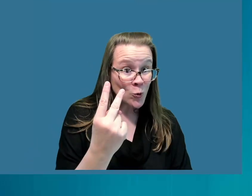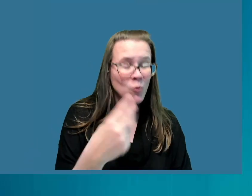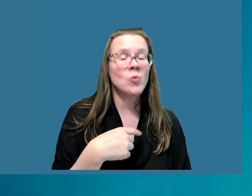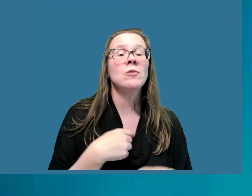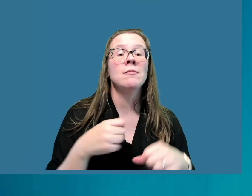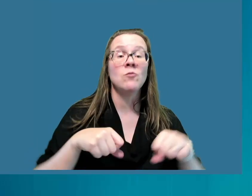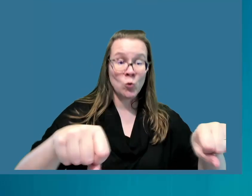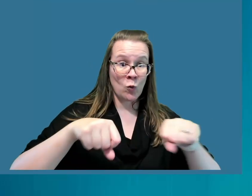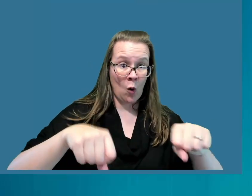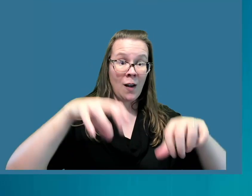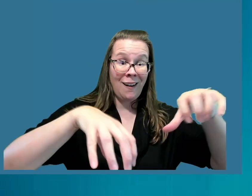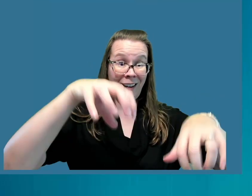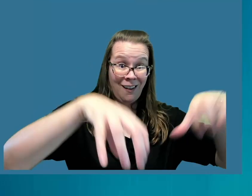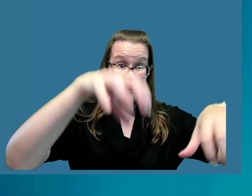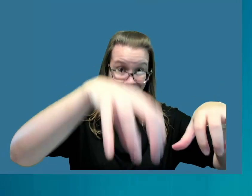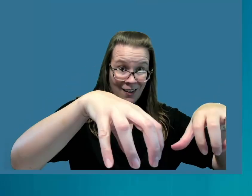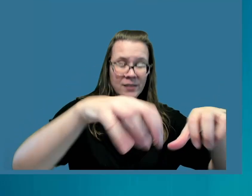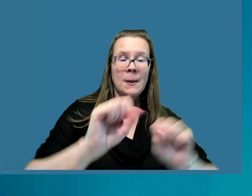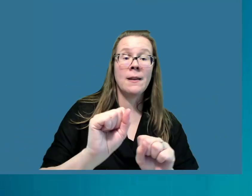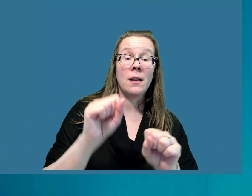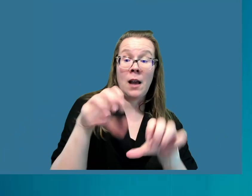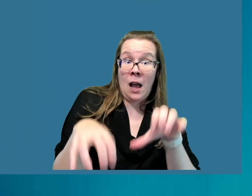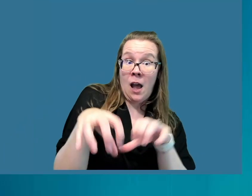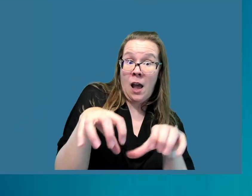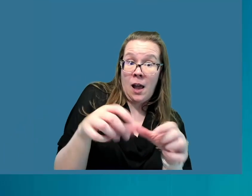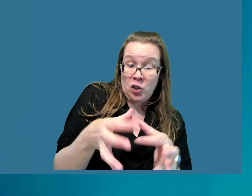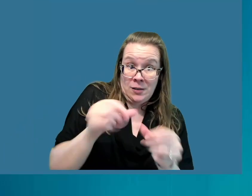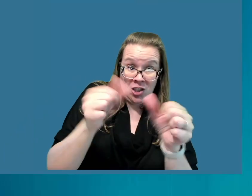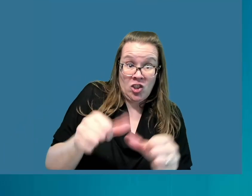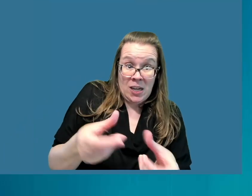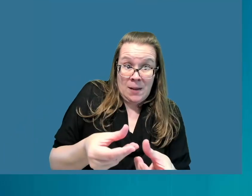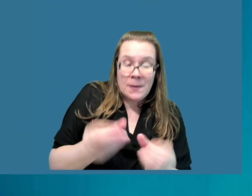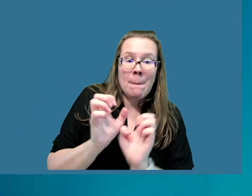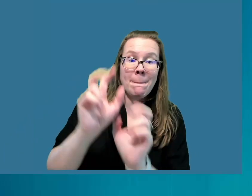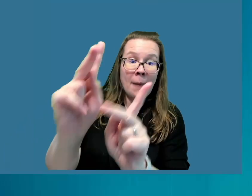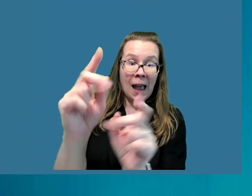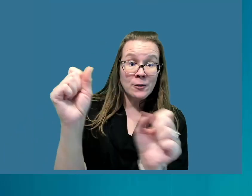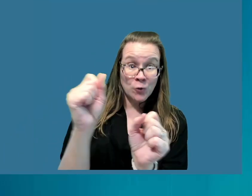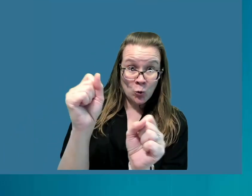And then on the next day, I roll out the cookie dough and cut out the shapes. Then